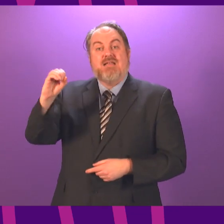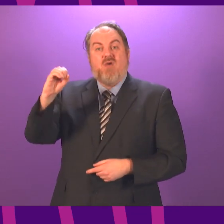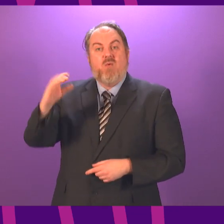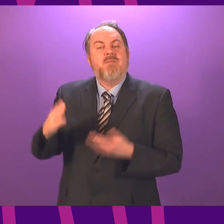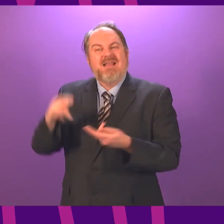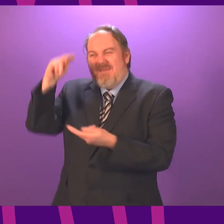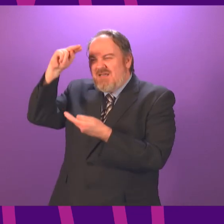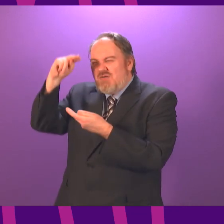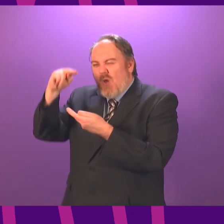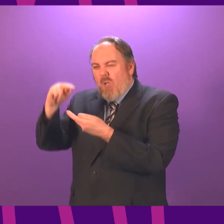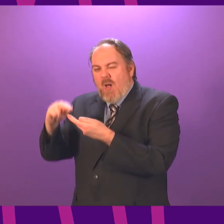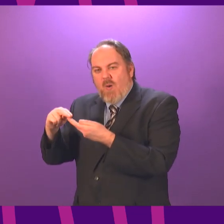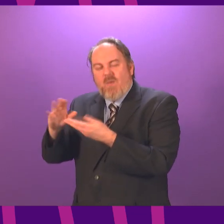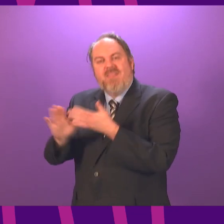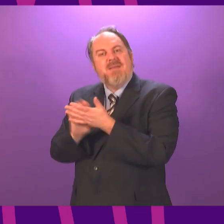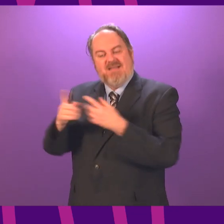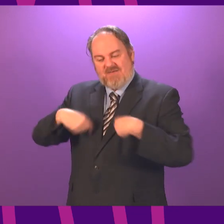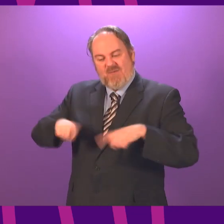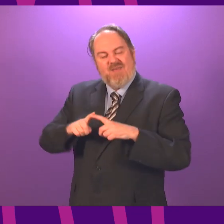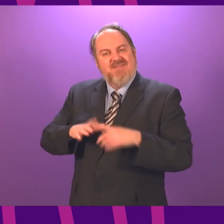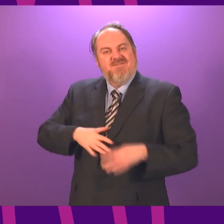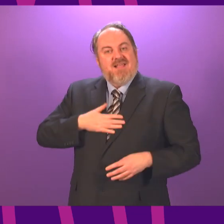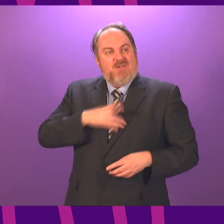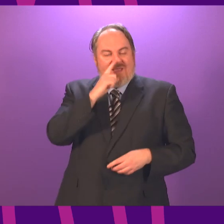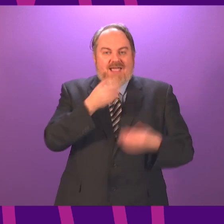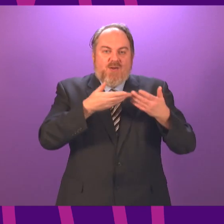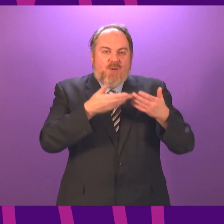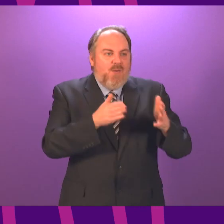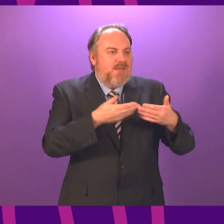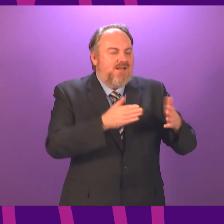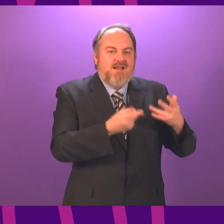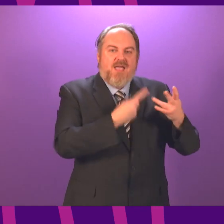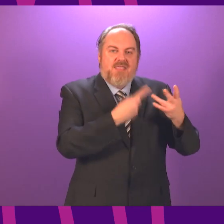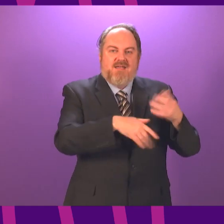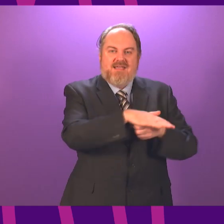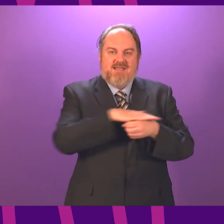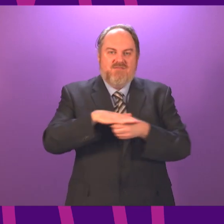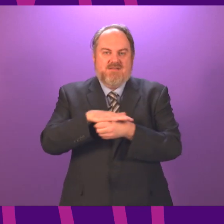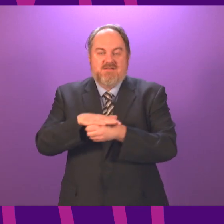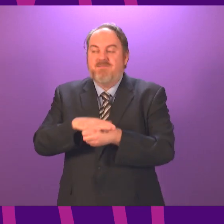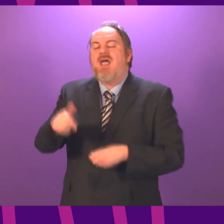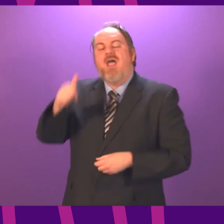at which it is safer for us to open up. There is a problem, I think, with the flu analogy, although I know what people mean